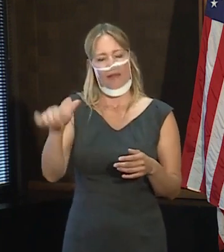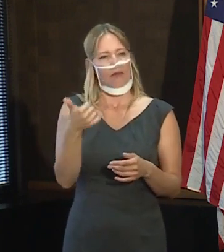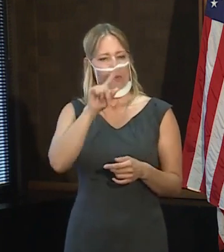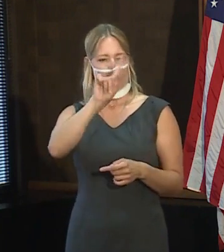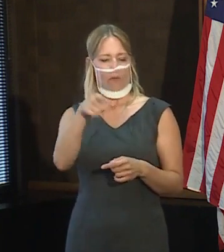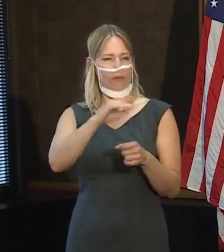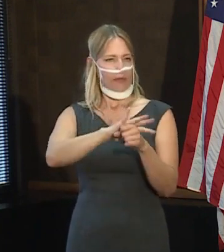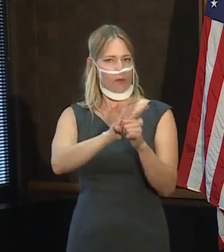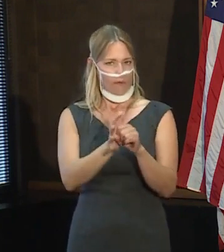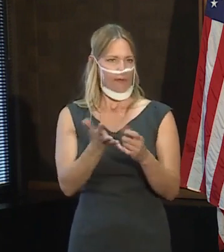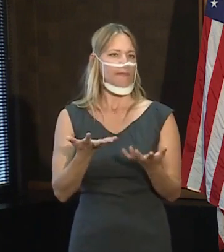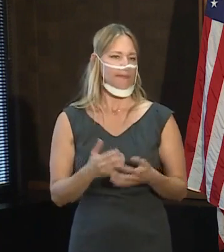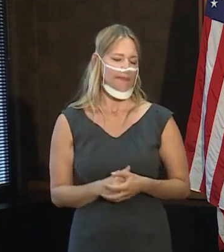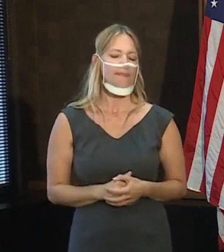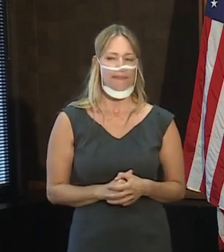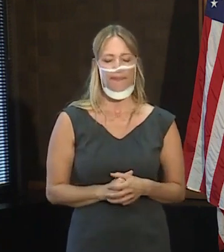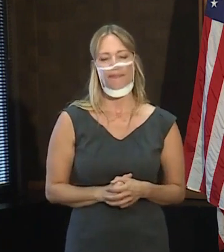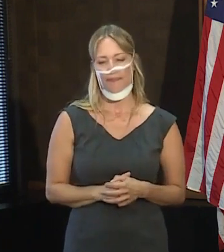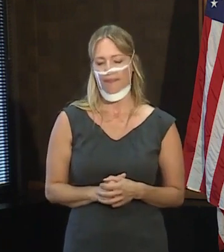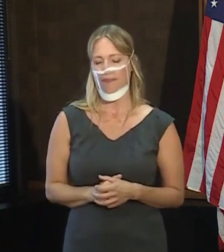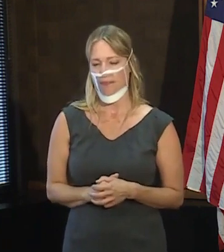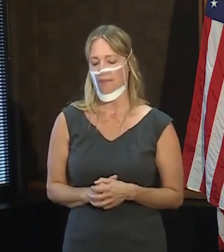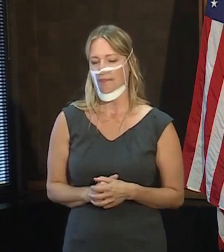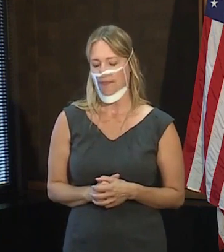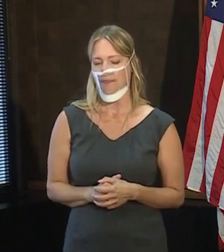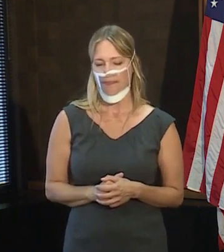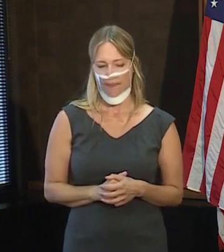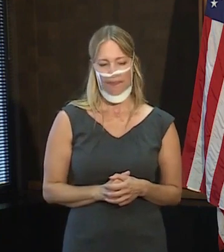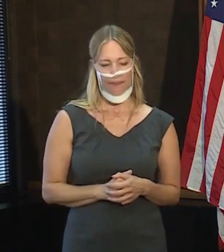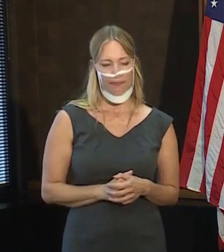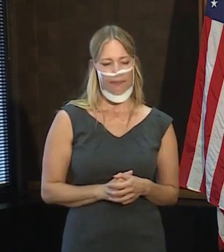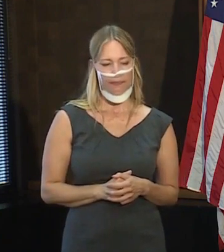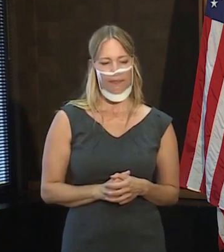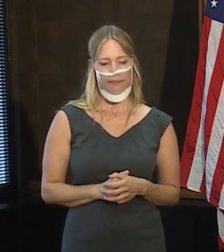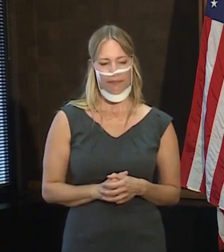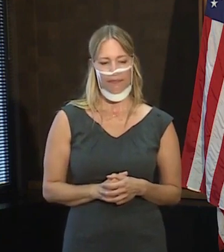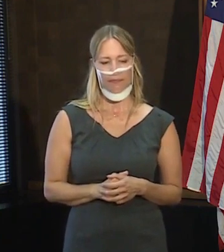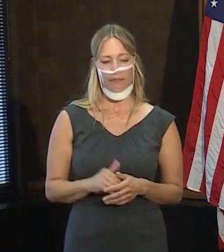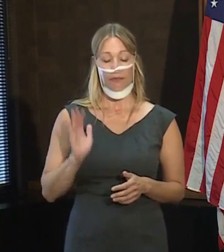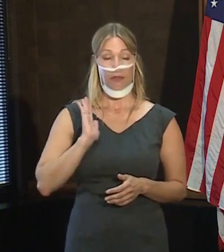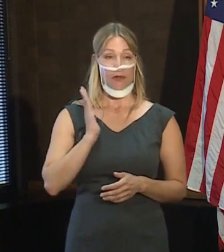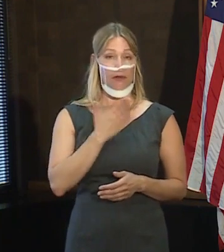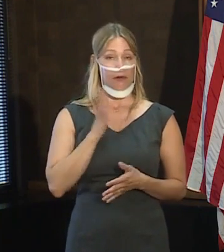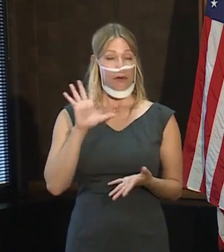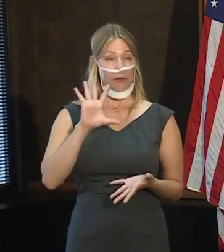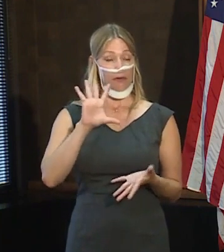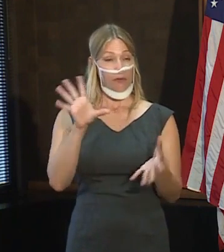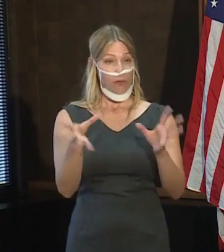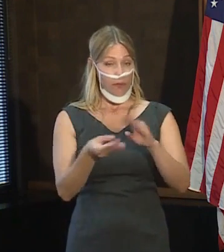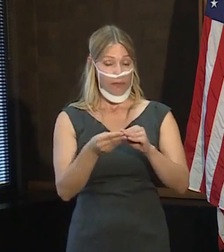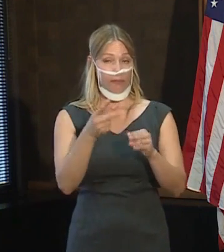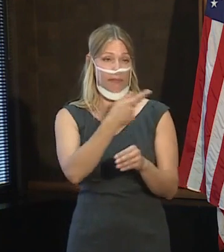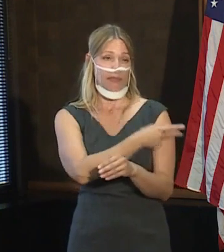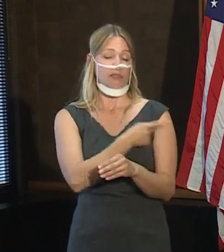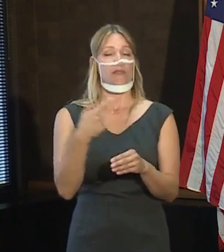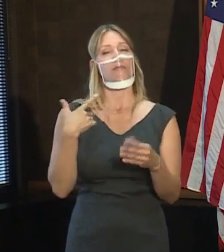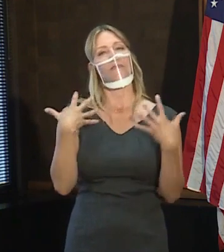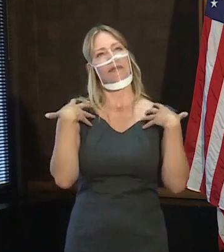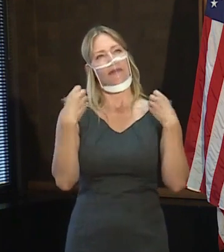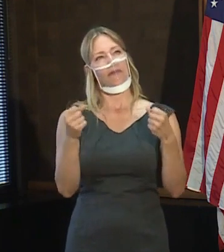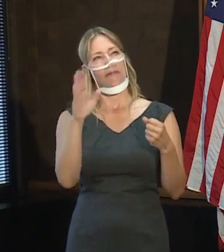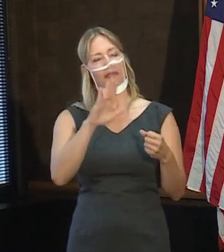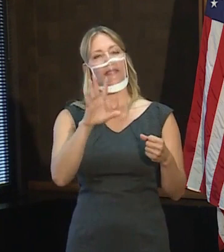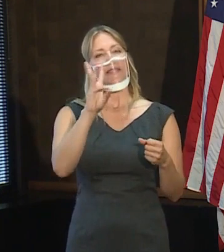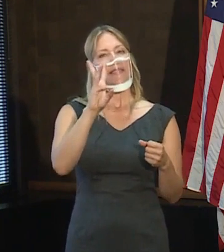WE NOW HAVE 11 PERCENT OF OUR CASES THAT DO NOT HAVE ANY UNDERLYING ILLNESSES ON THEIR DEATH CERTIFICATES.